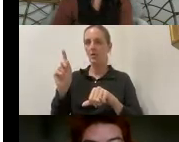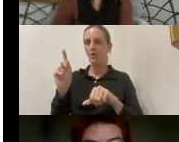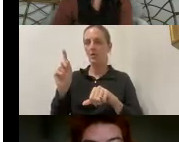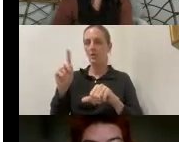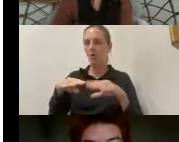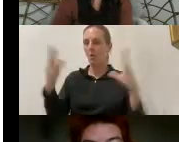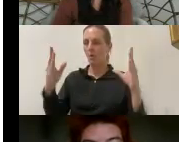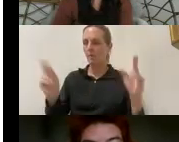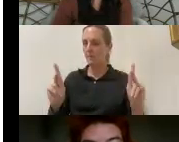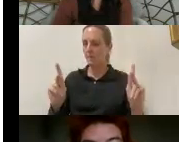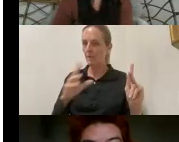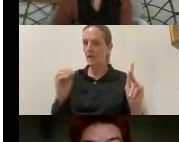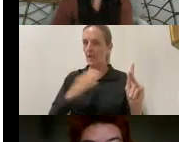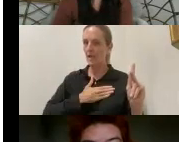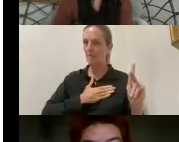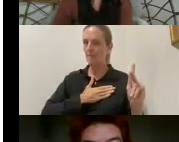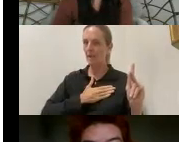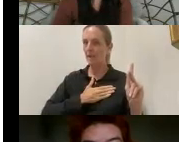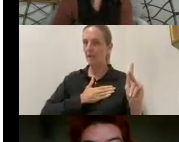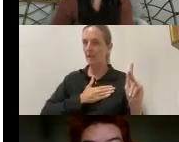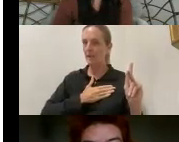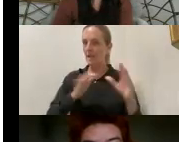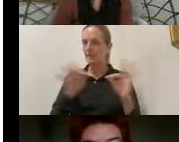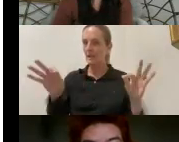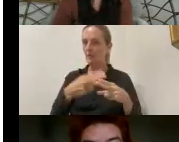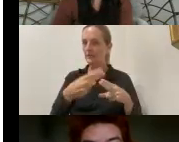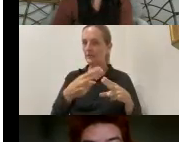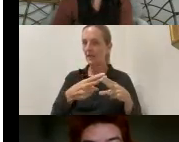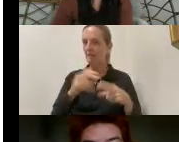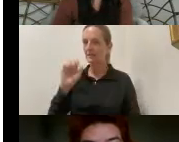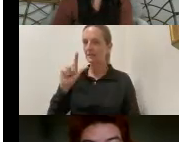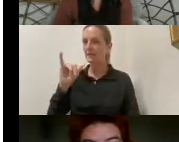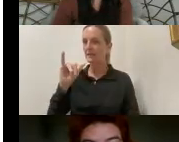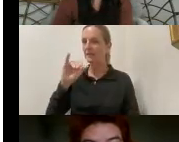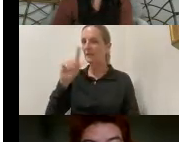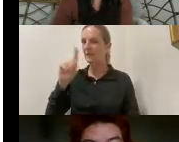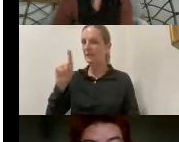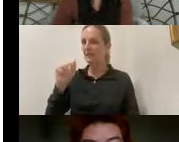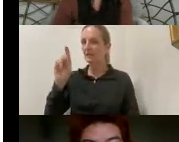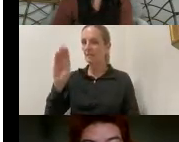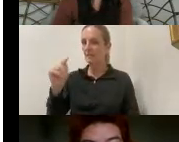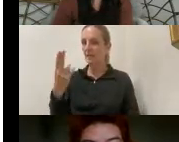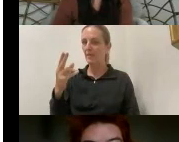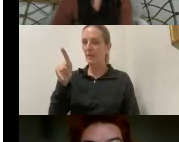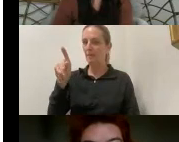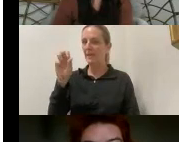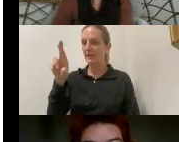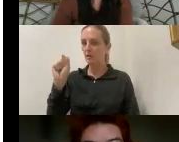My English name is Elizabeth Peters. And we can go to the next slide.